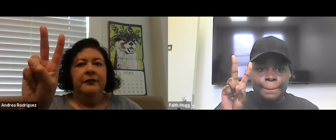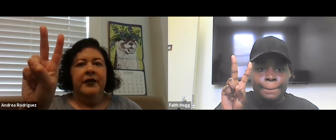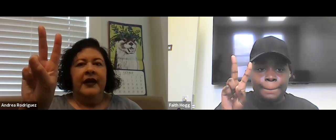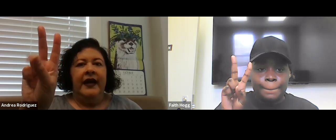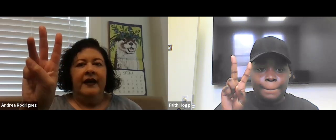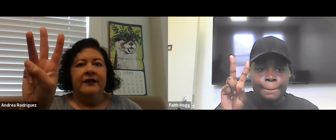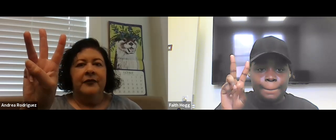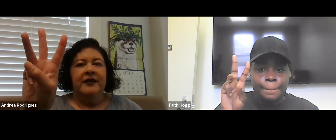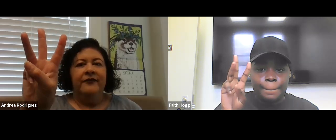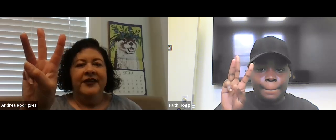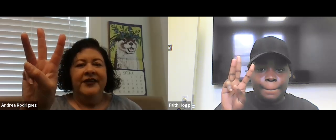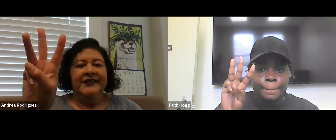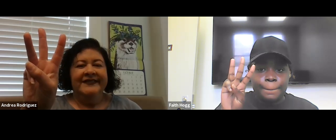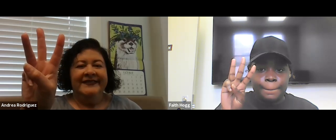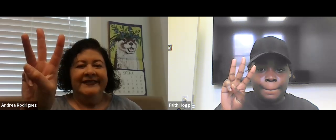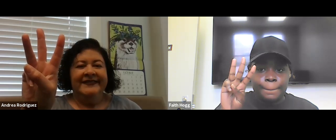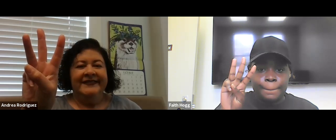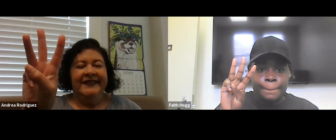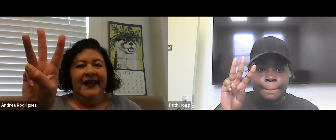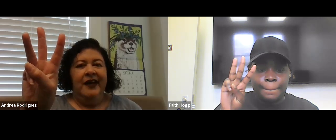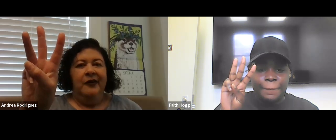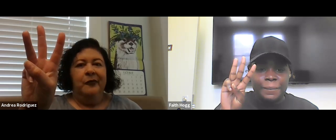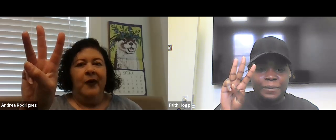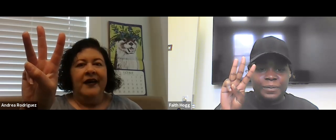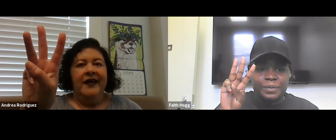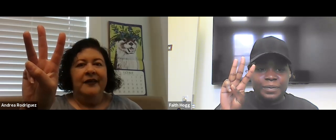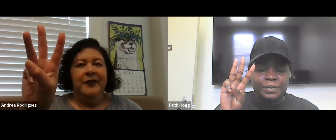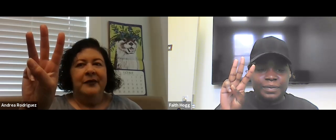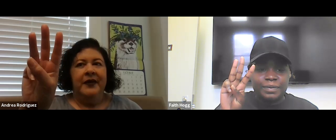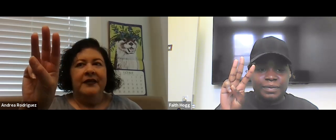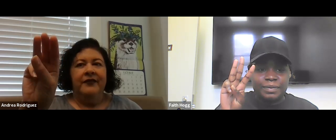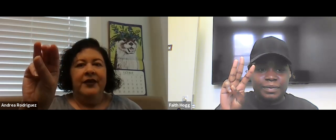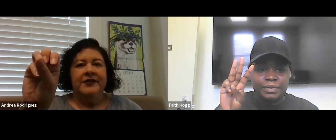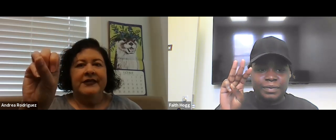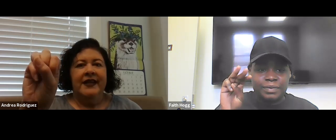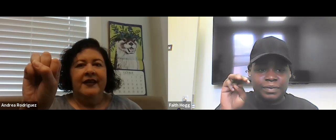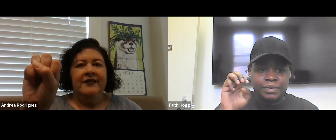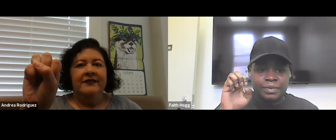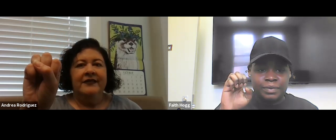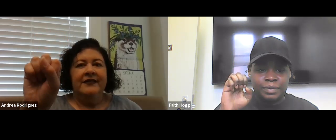we're going to add the ring finger. For Y, we're going to bring the fingers down,